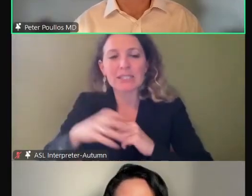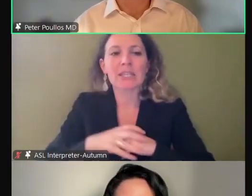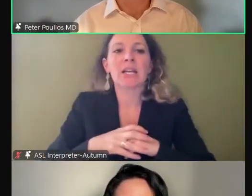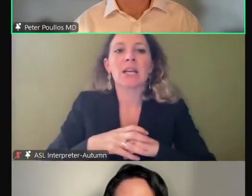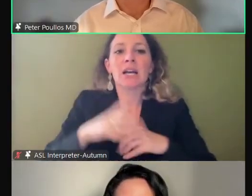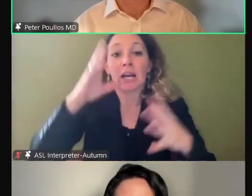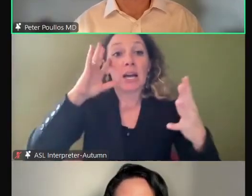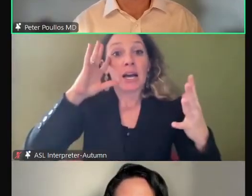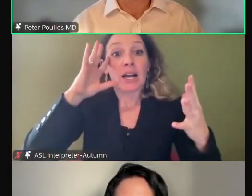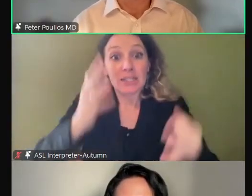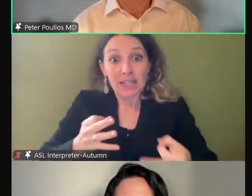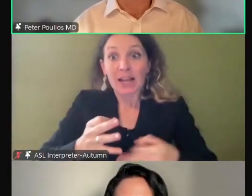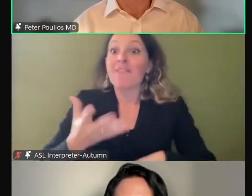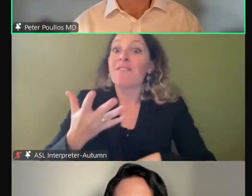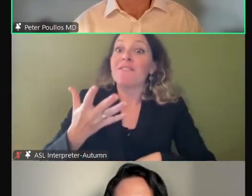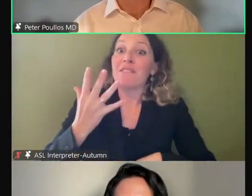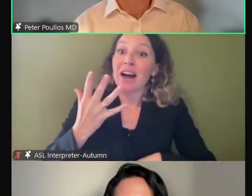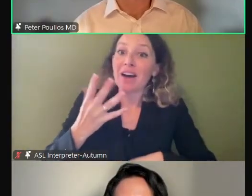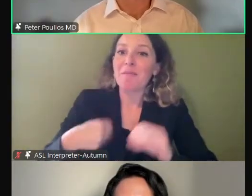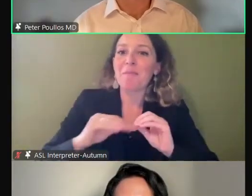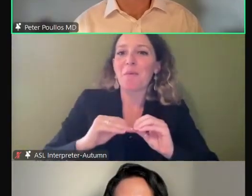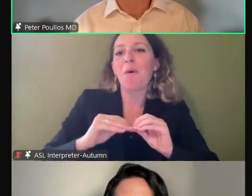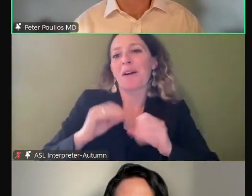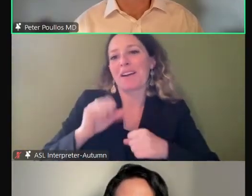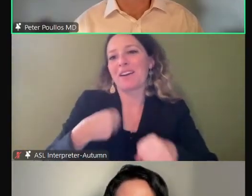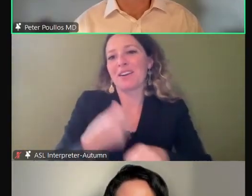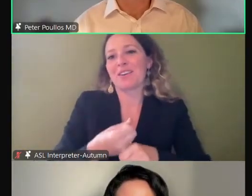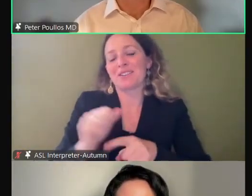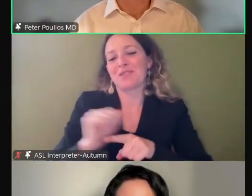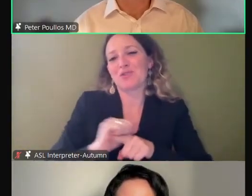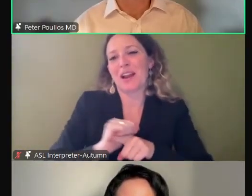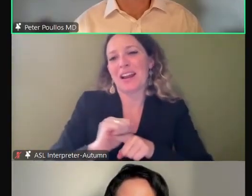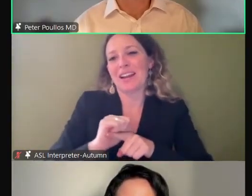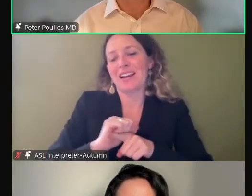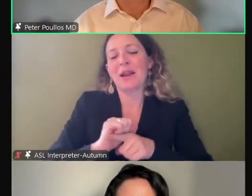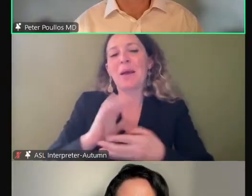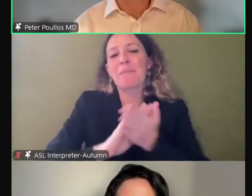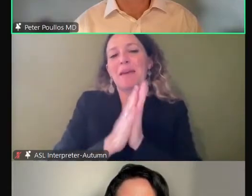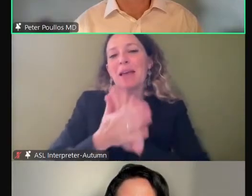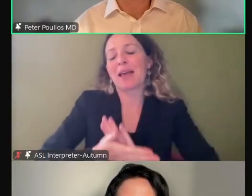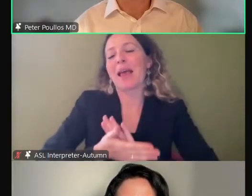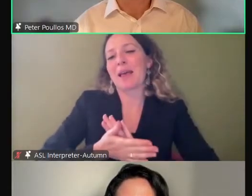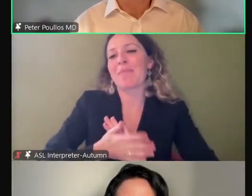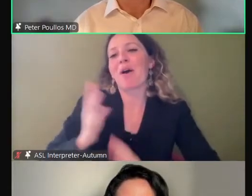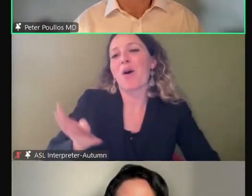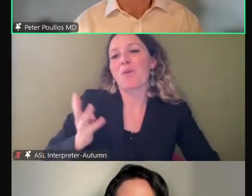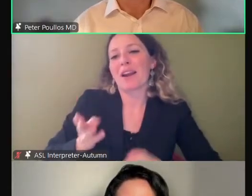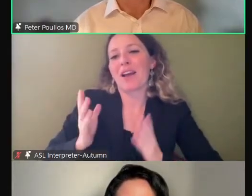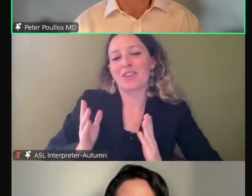years of training and become a radiologist. And in 2009, I joined the faculty focusing on